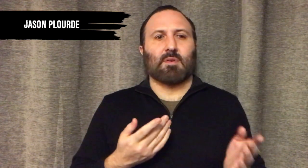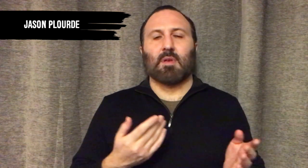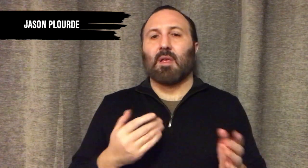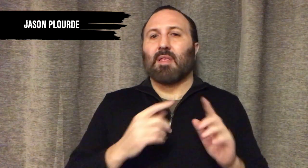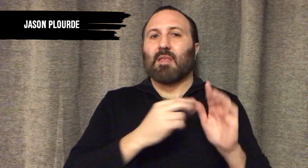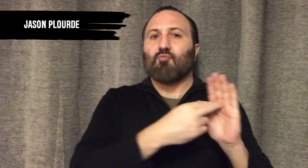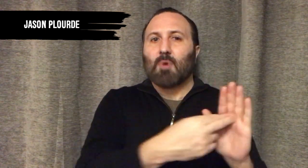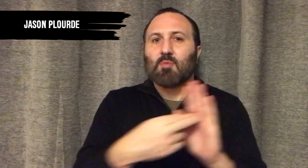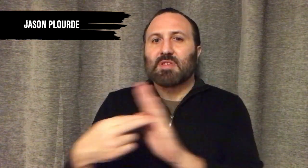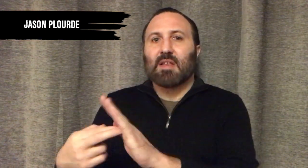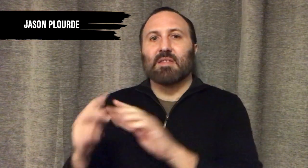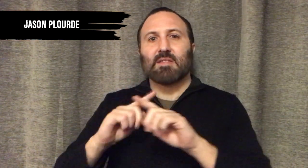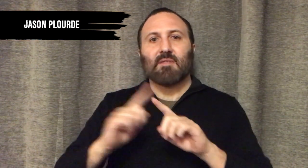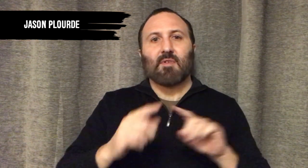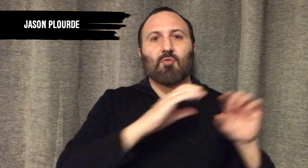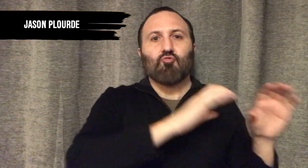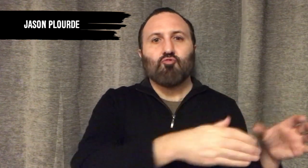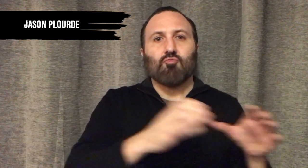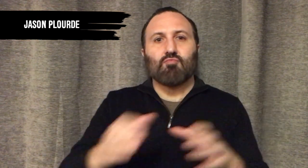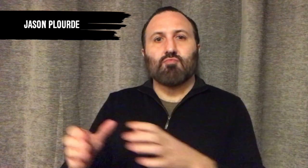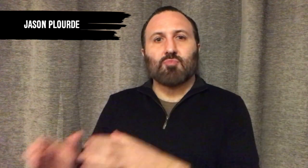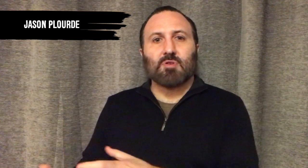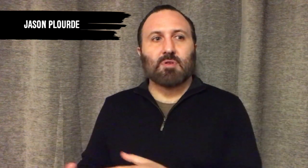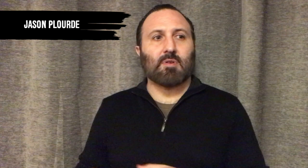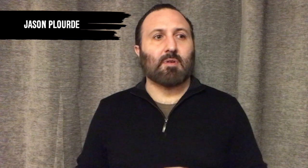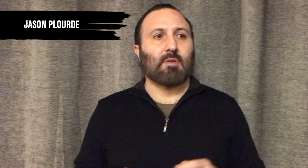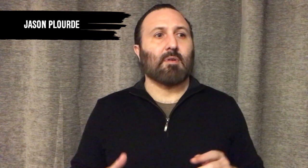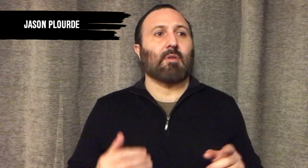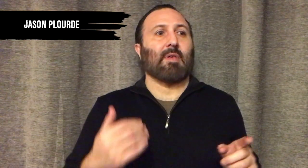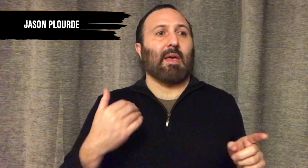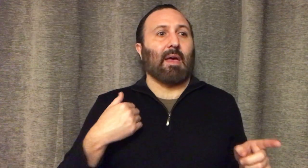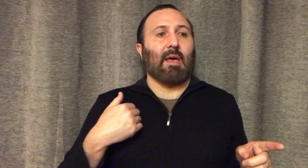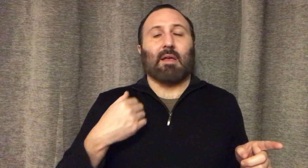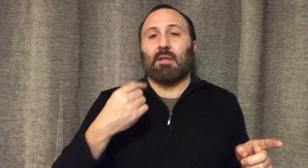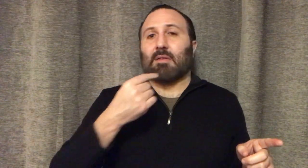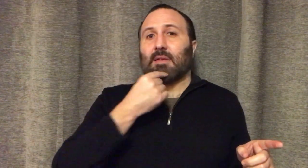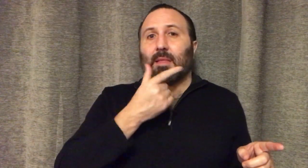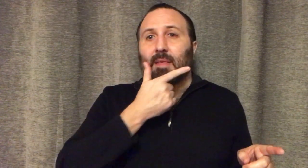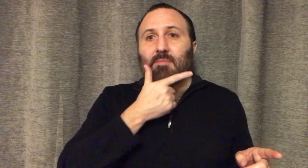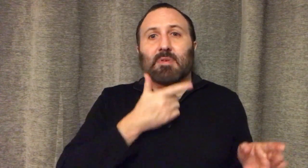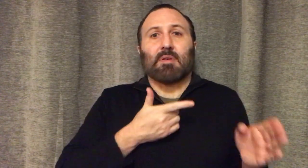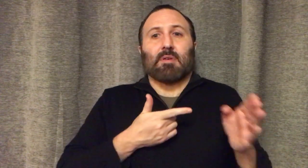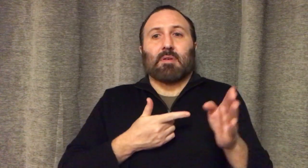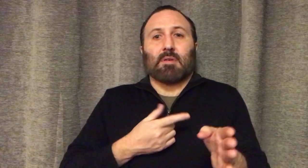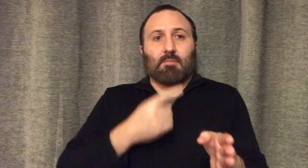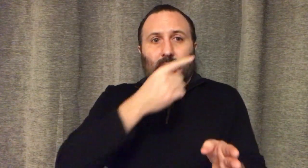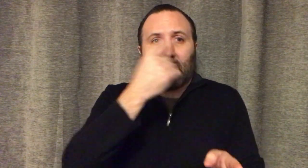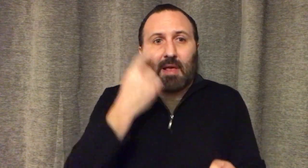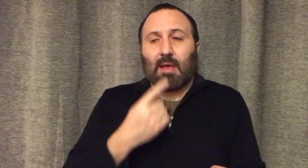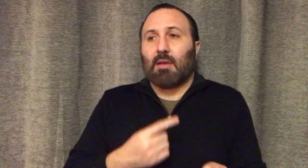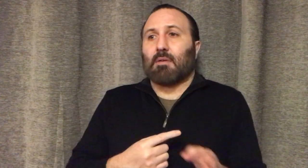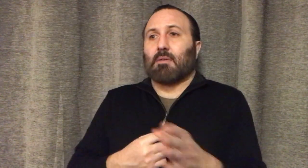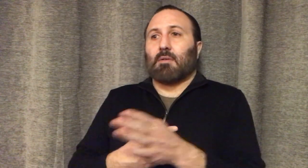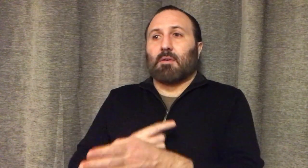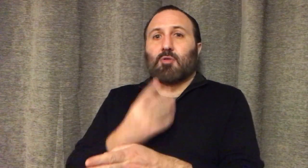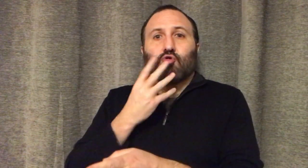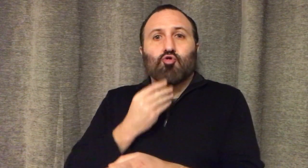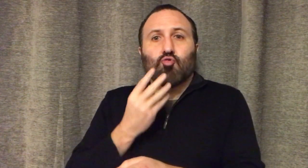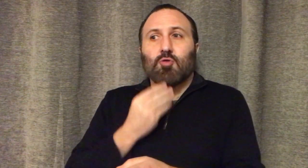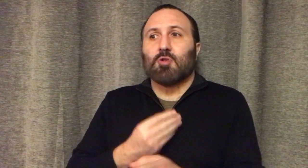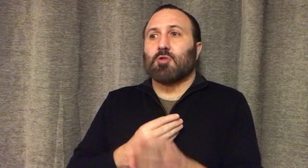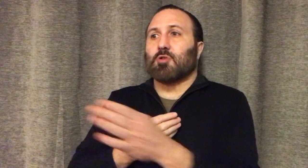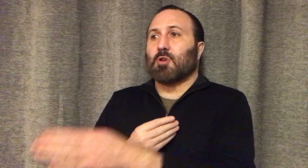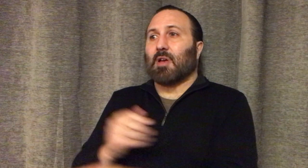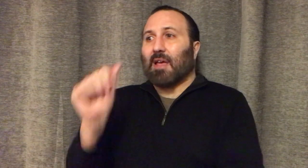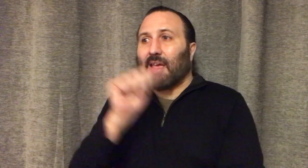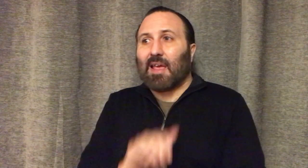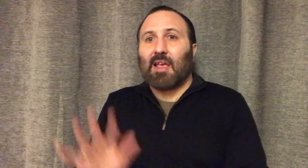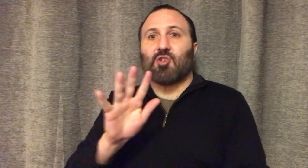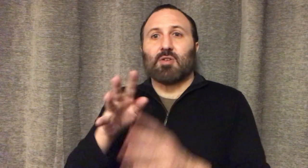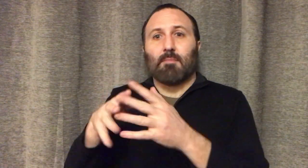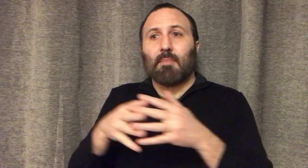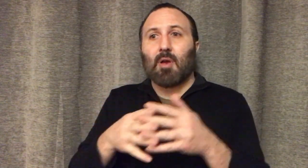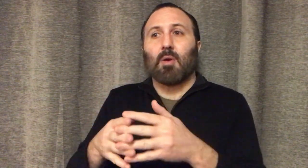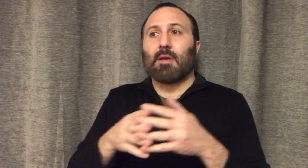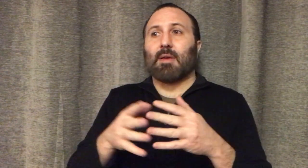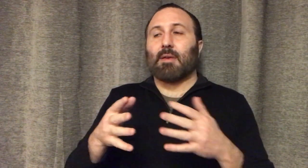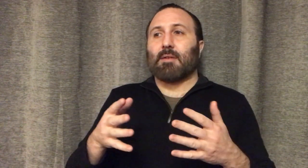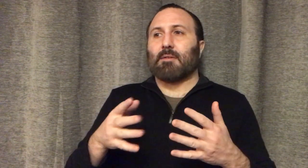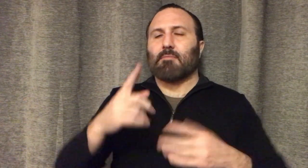by and for LGBT, Black, Jewish, Asian American, etc communities.